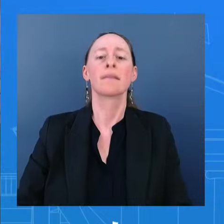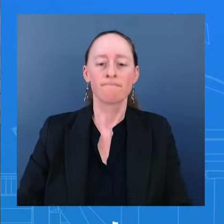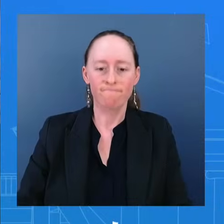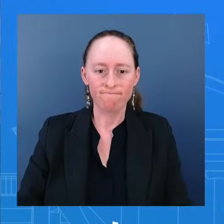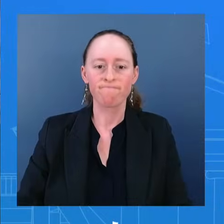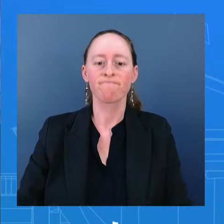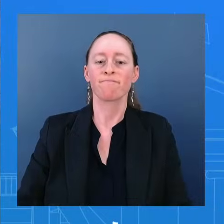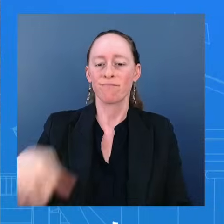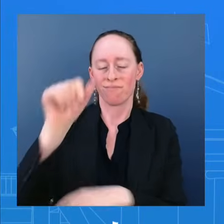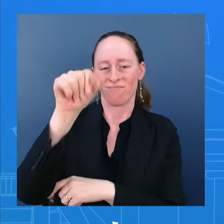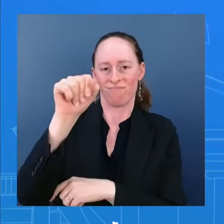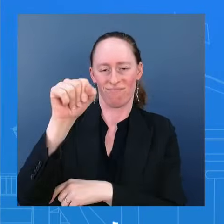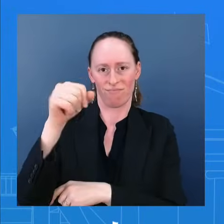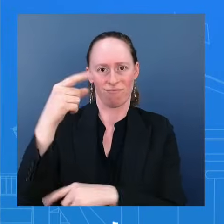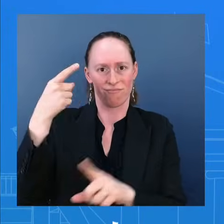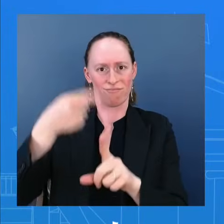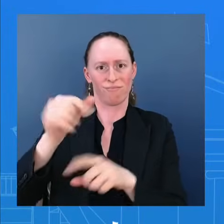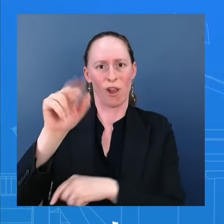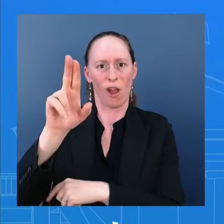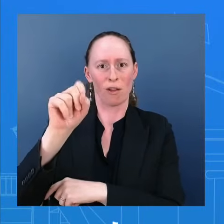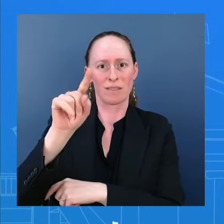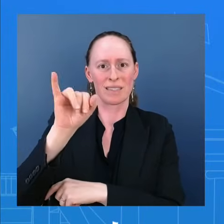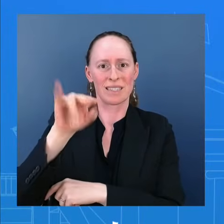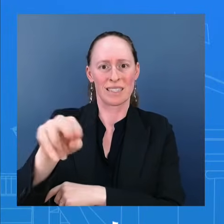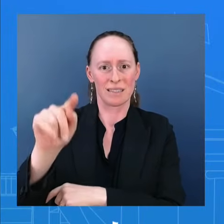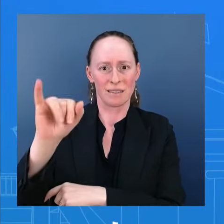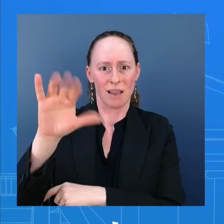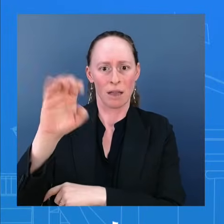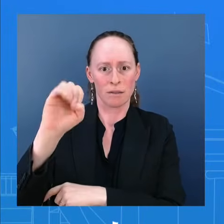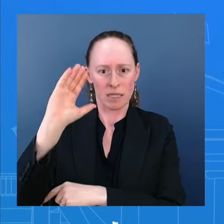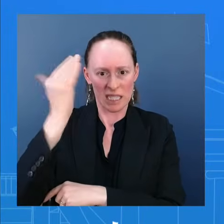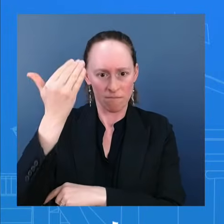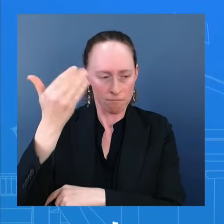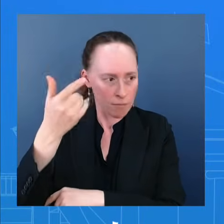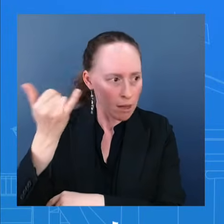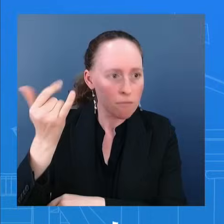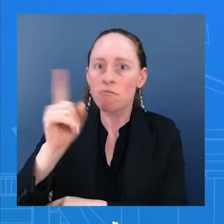Mr. Kirby: I can't. As I said -- and it's an honest answer -- we just don't have enough context right now